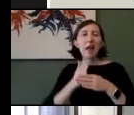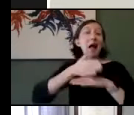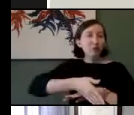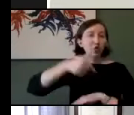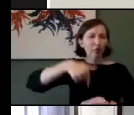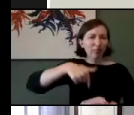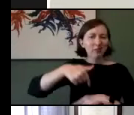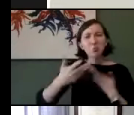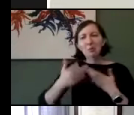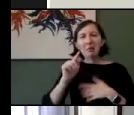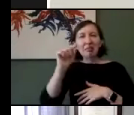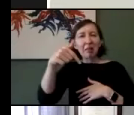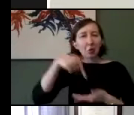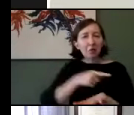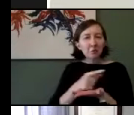So be on the lookout for that.